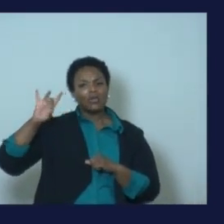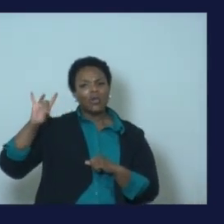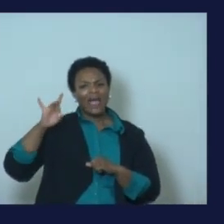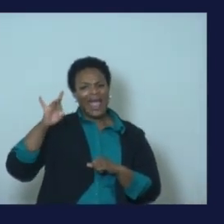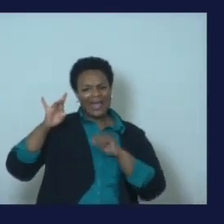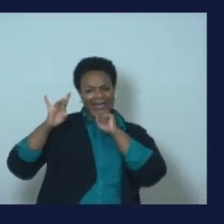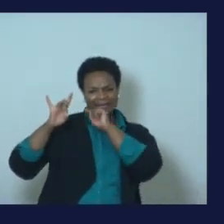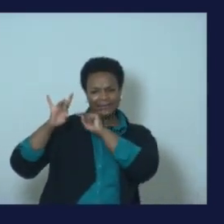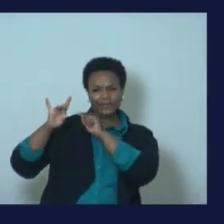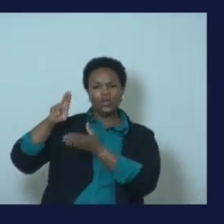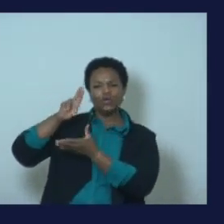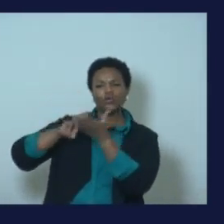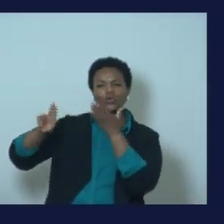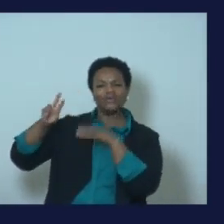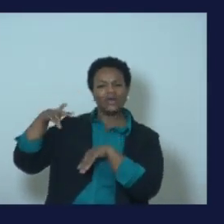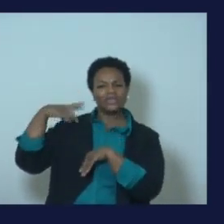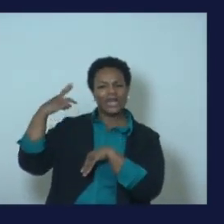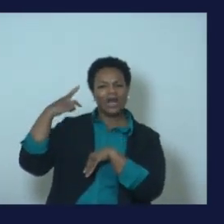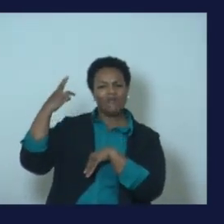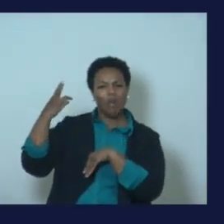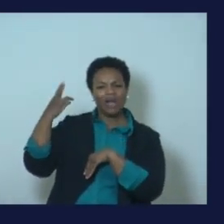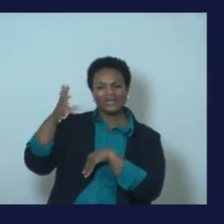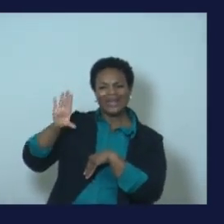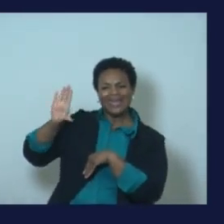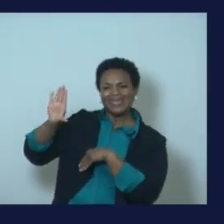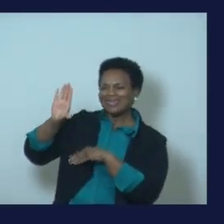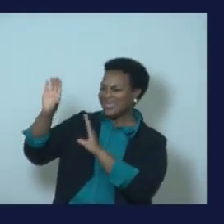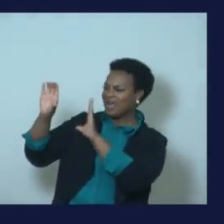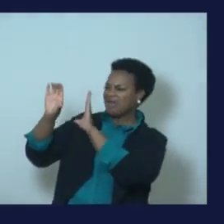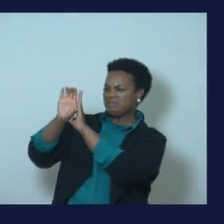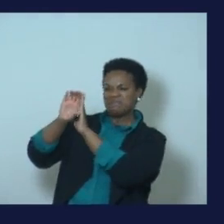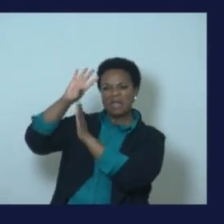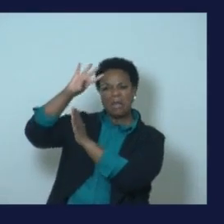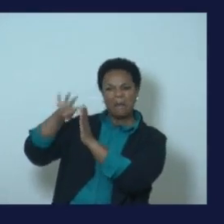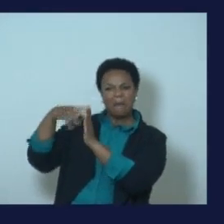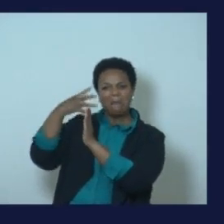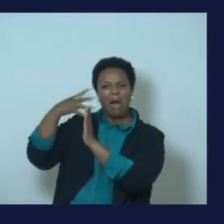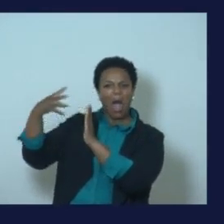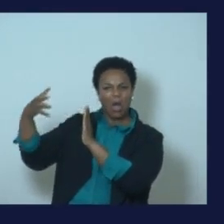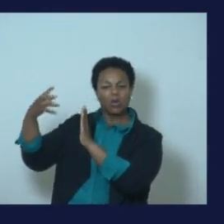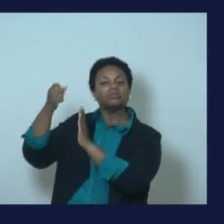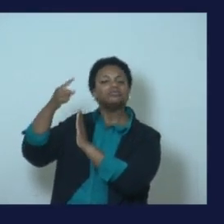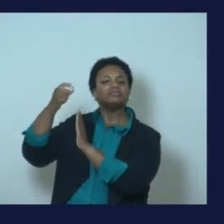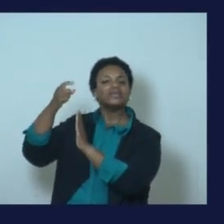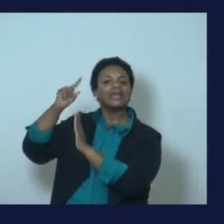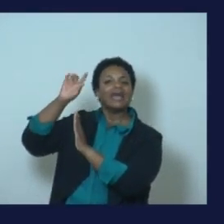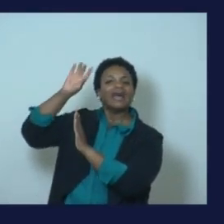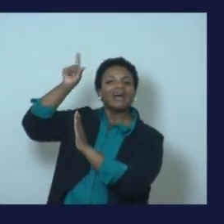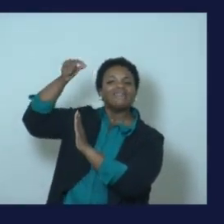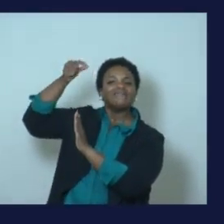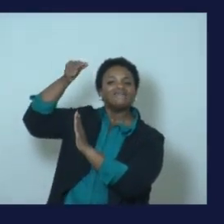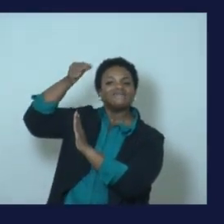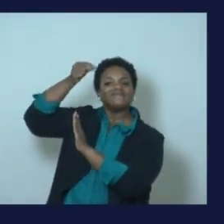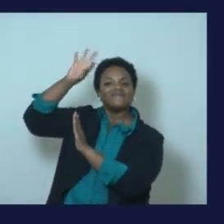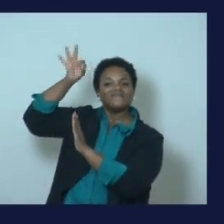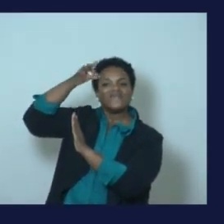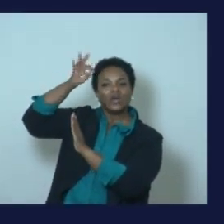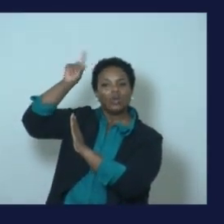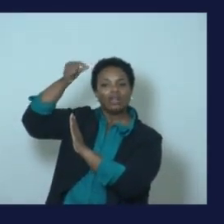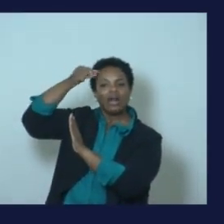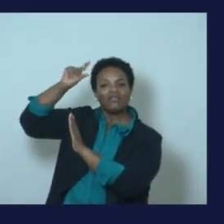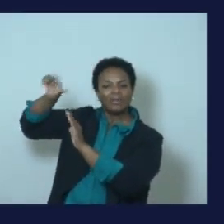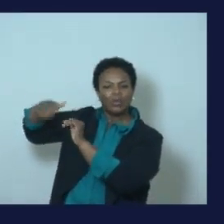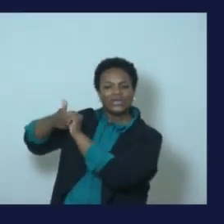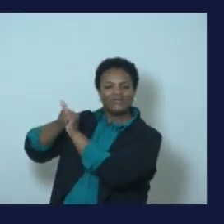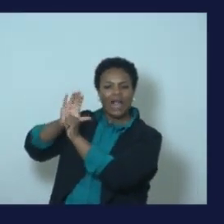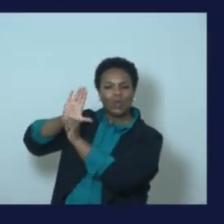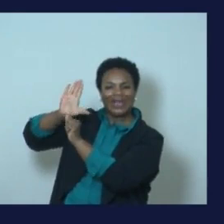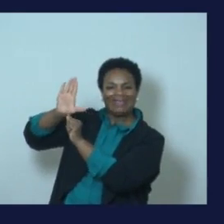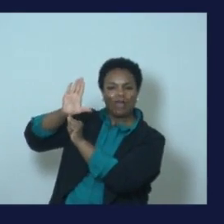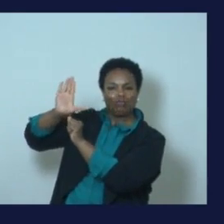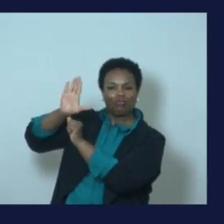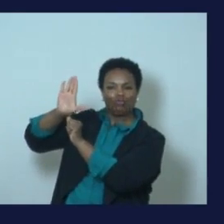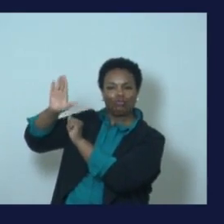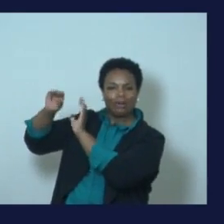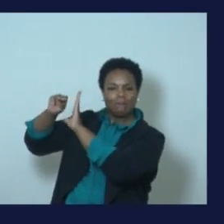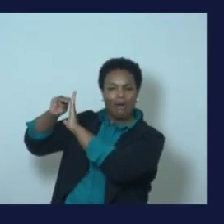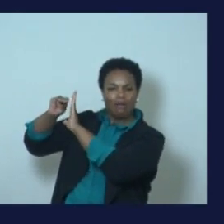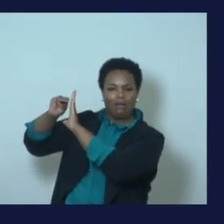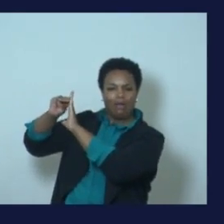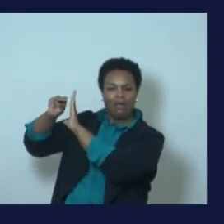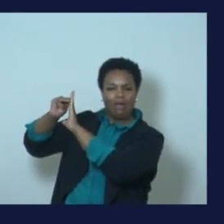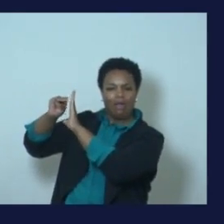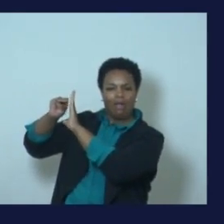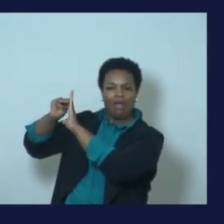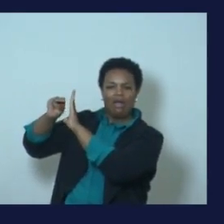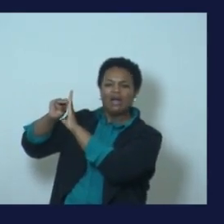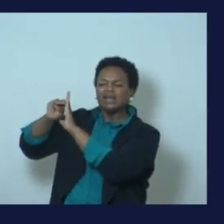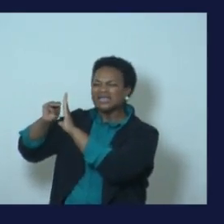SO ON APRIL 8 WE GET ASKED A LOT OF QUESTIONS BECAUSE THERE WAS A WIDELY CITED UNIVERSITY OF WASHINGTON MODEL, WHICH THE WHITE HOUSE WAS USING THESE MODELS THAT DIDN’T QUITE CAPTURE